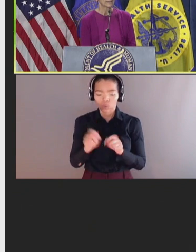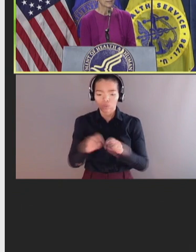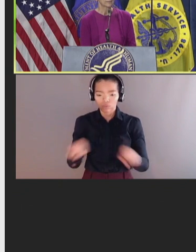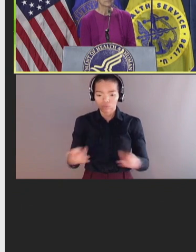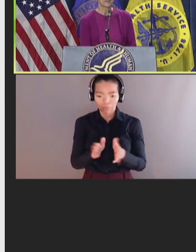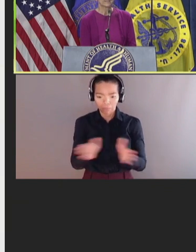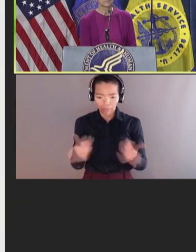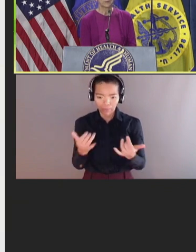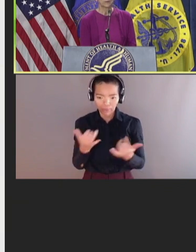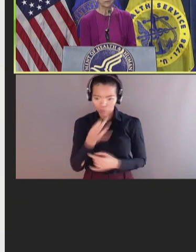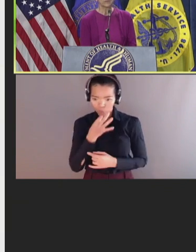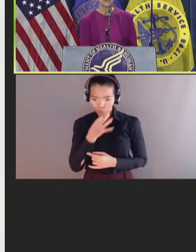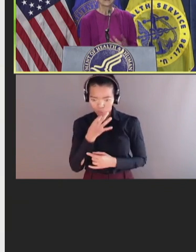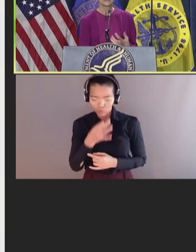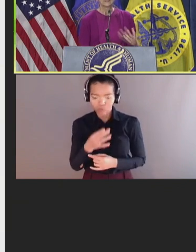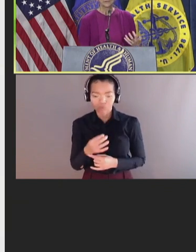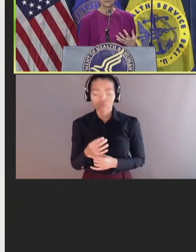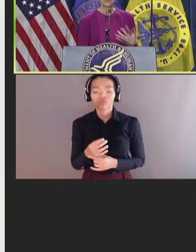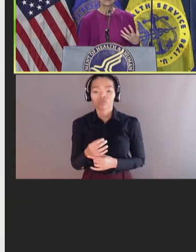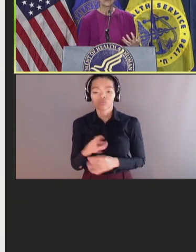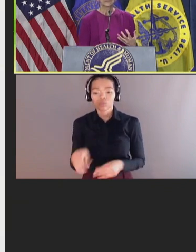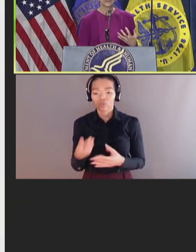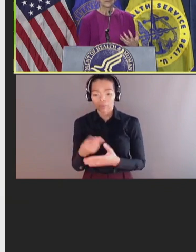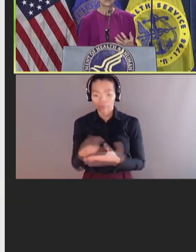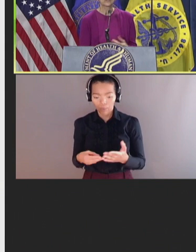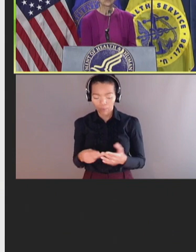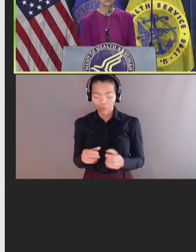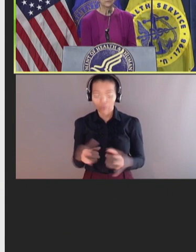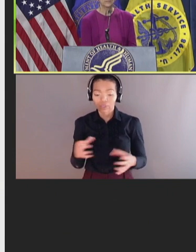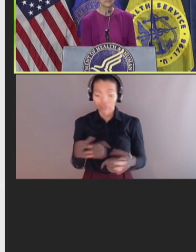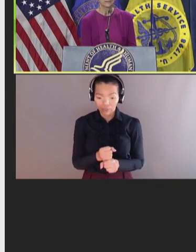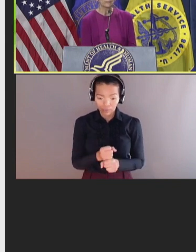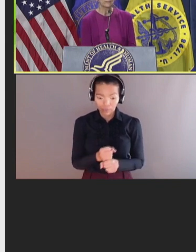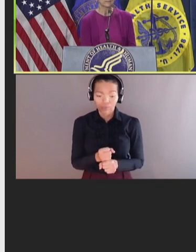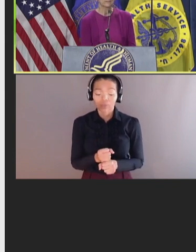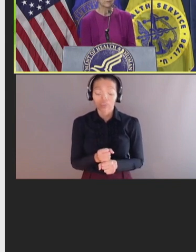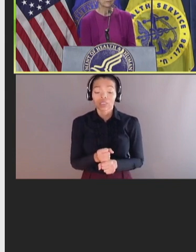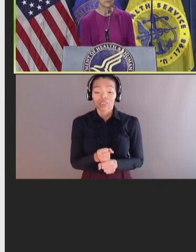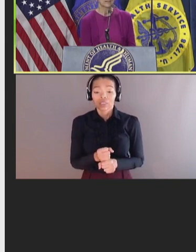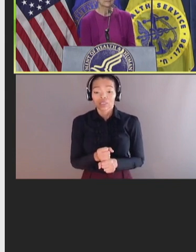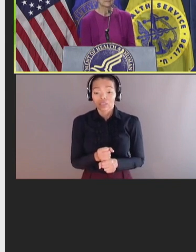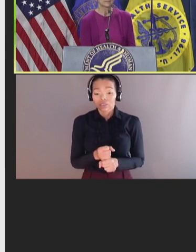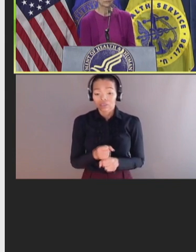it provides both a summary we've -- amongst the group -- discussed some of our lessons learned,